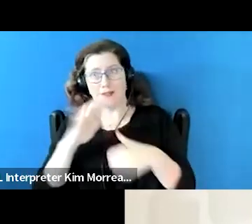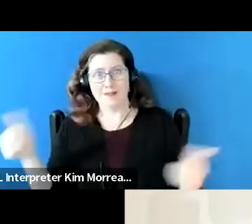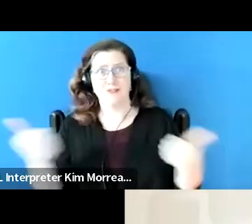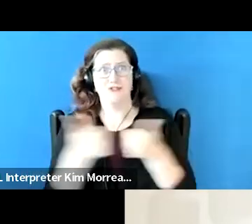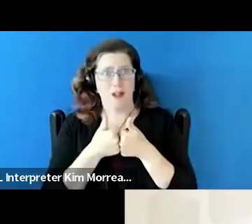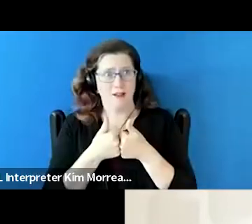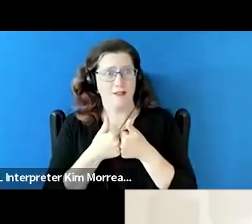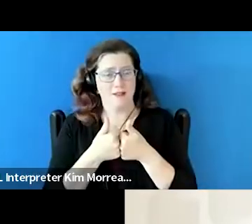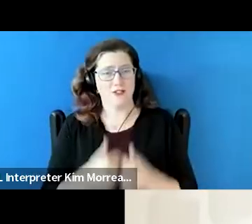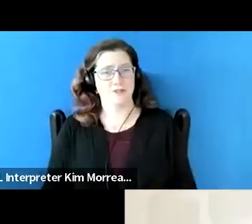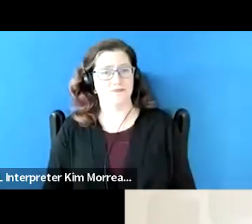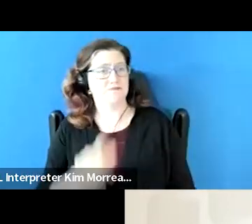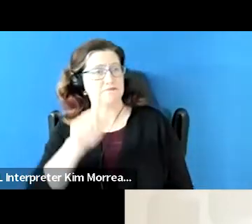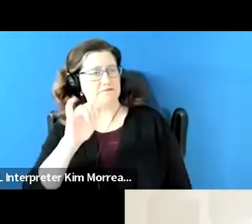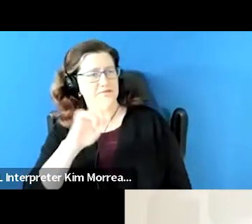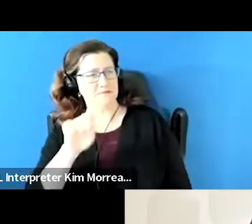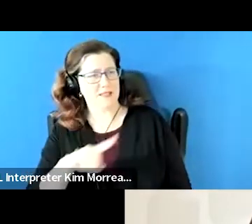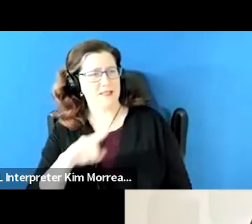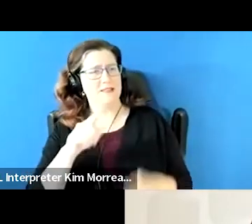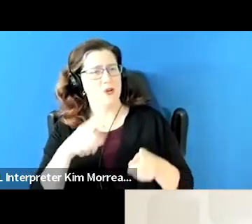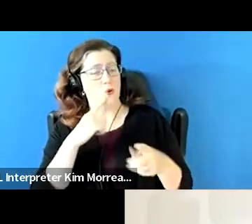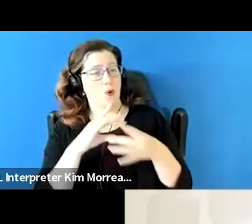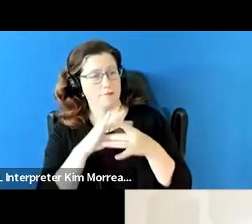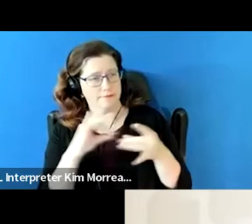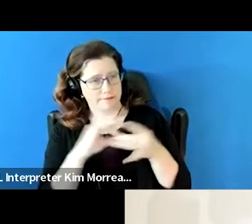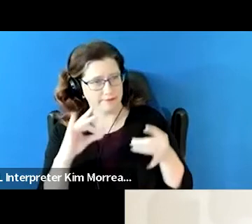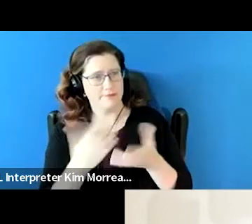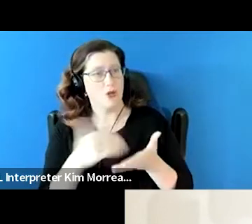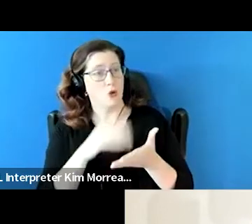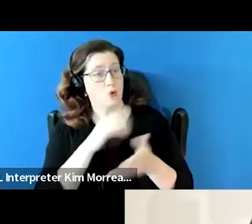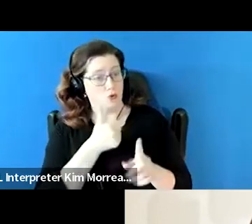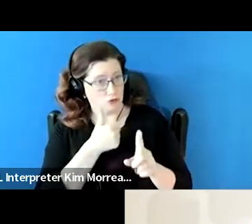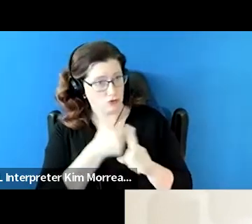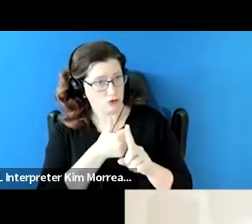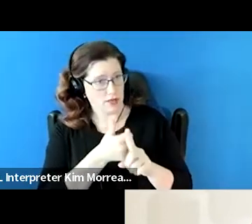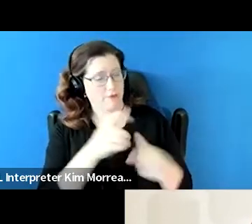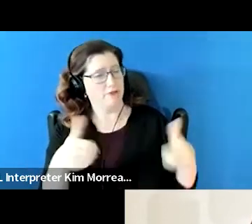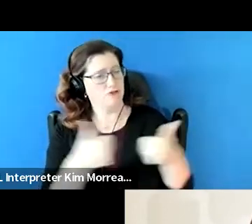So Peggy, you mentioned several times that you challenged yourself, where did you give yourself grace?